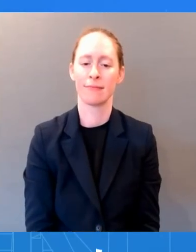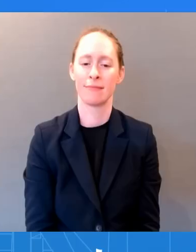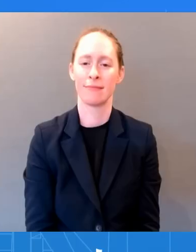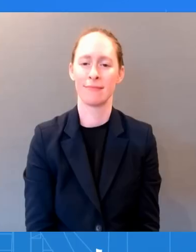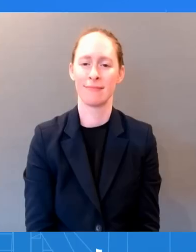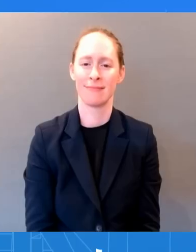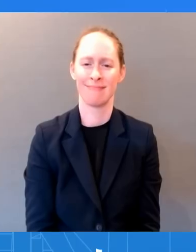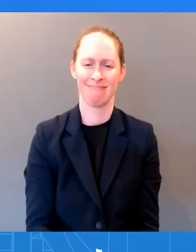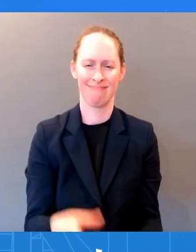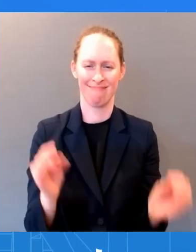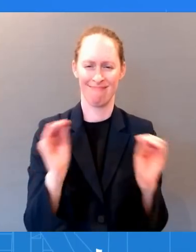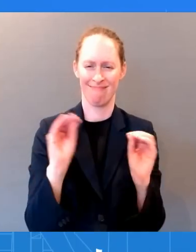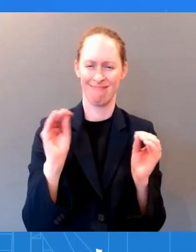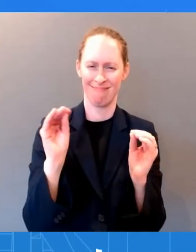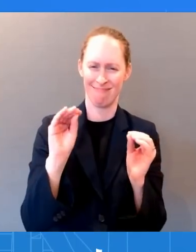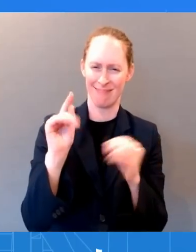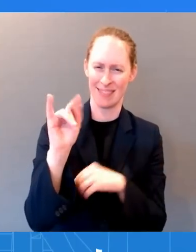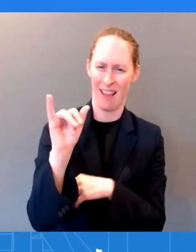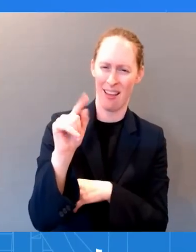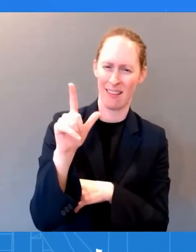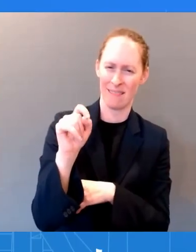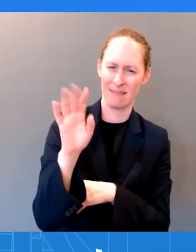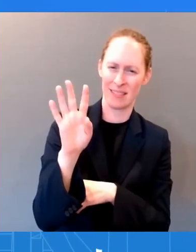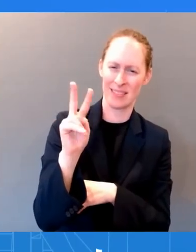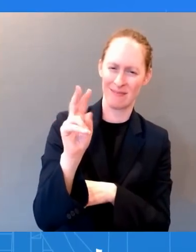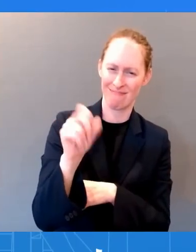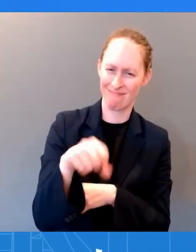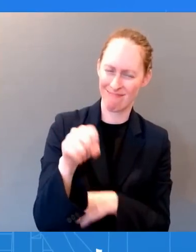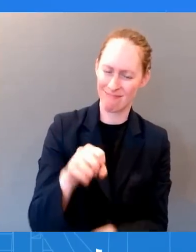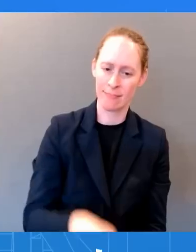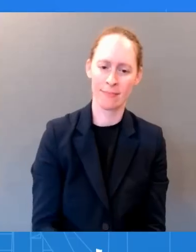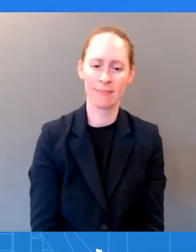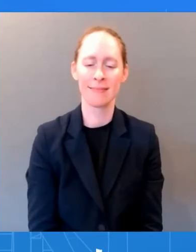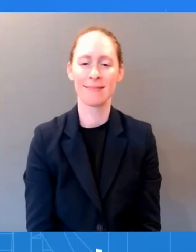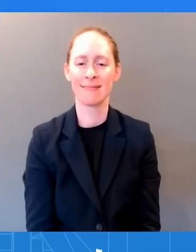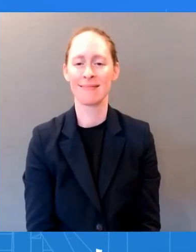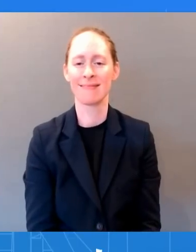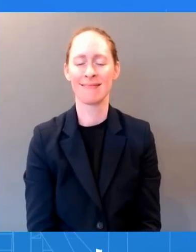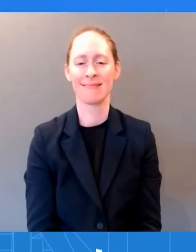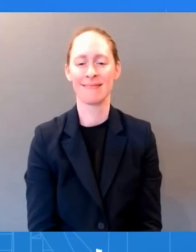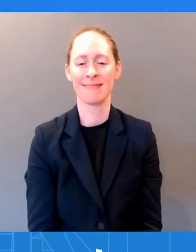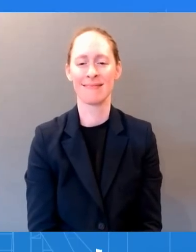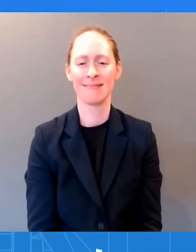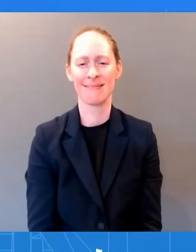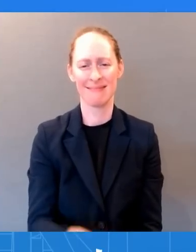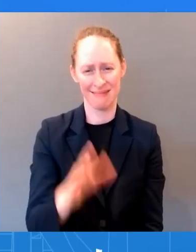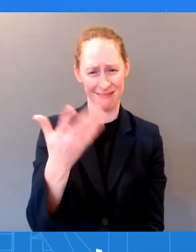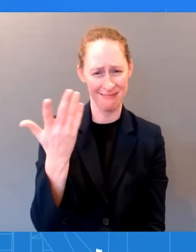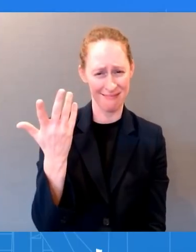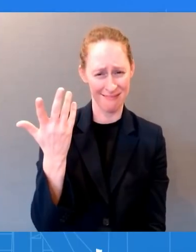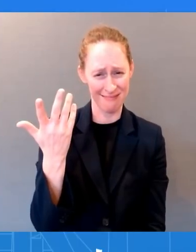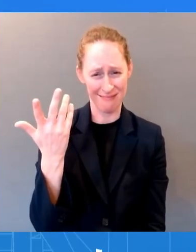Title 42 is the CDC imperative that is -- The Press: And you guys got rid of it because you said the pandemic is not -- Ms. Jean-Pierre: That's not -- The Press: -- a big deal anymore.